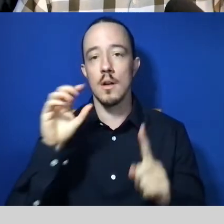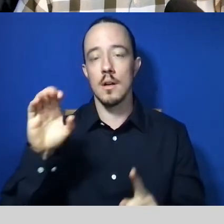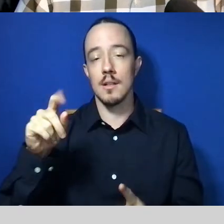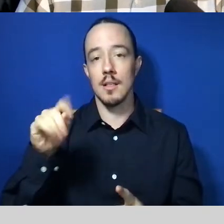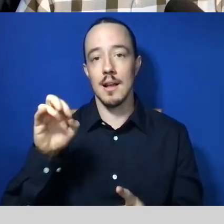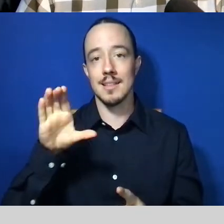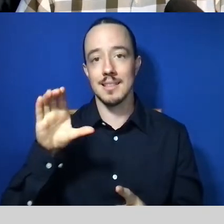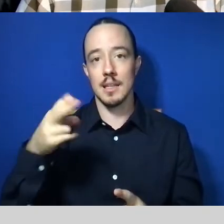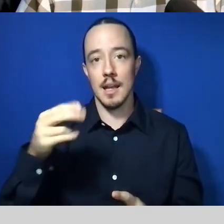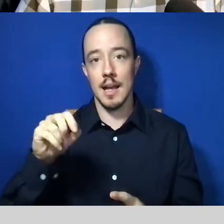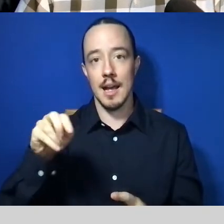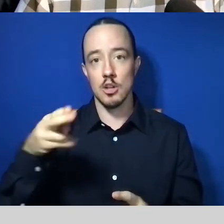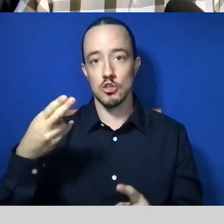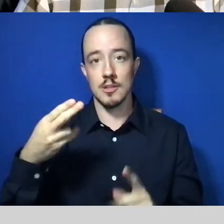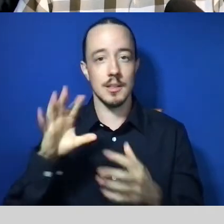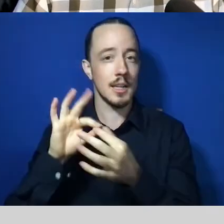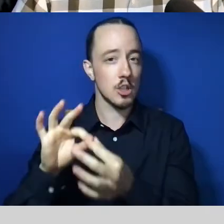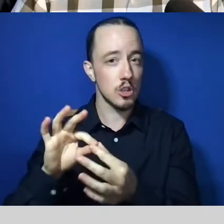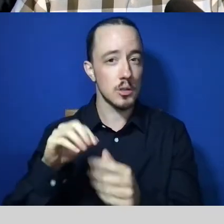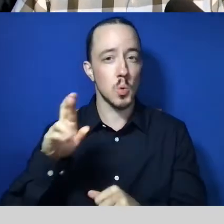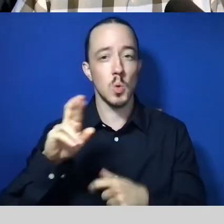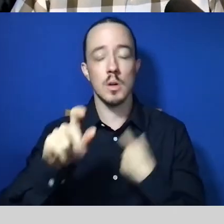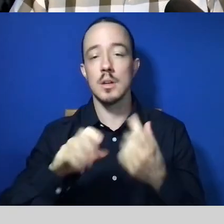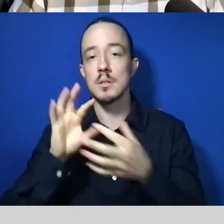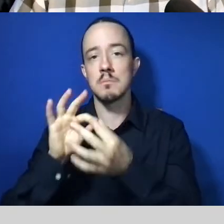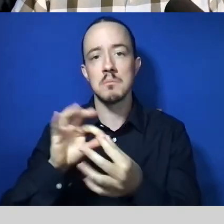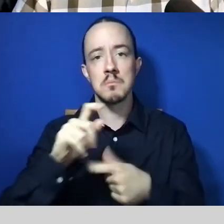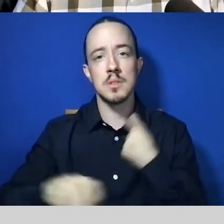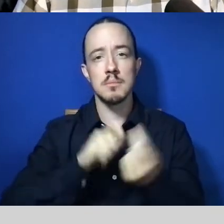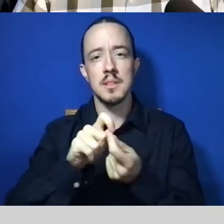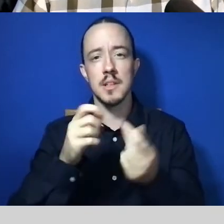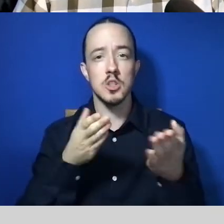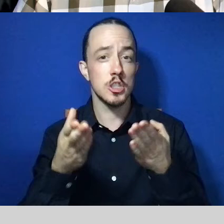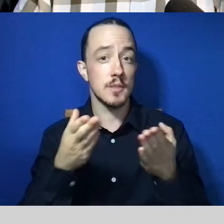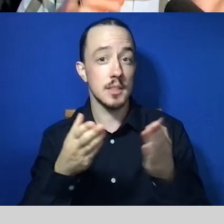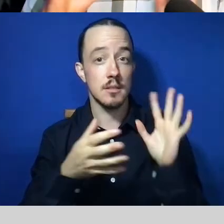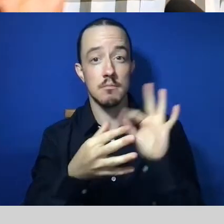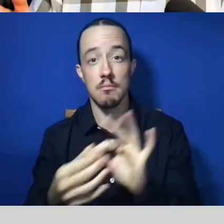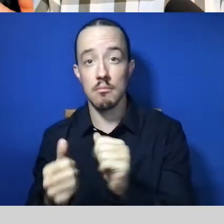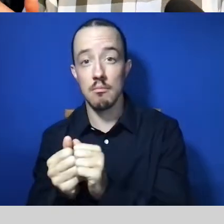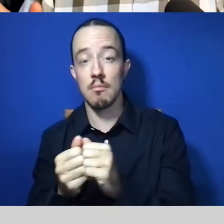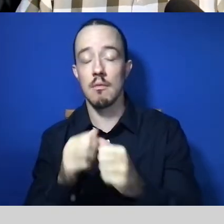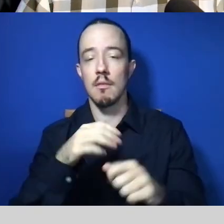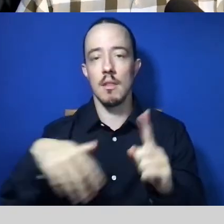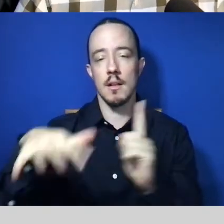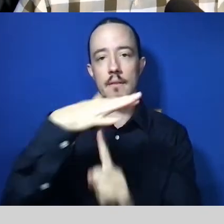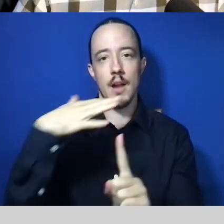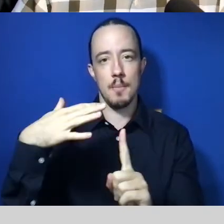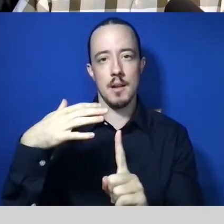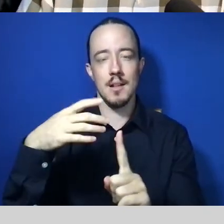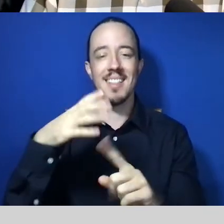or it can connect to specific services that are specific to the staging environment that are different than the production environment.